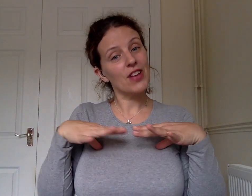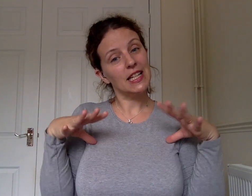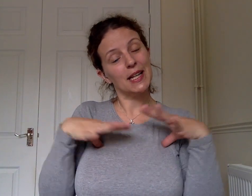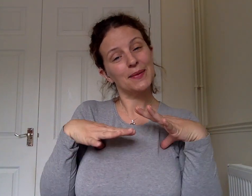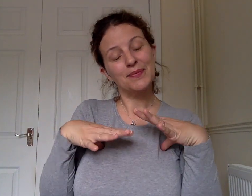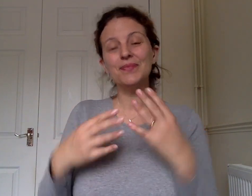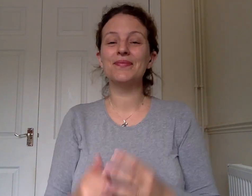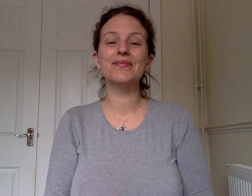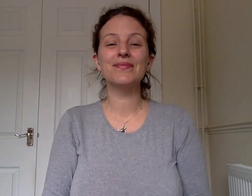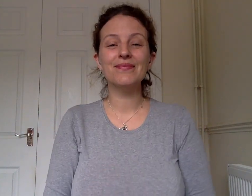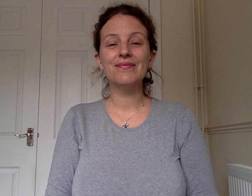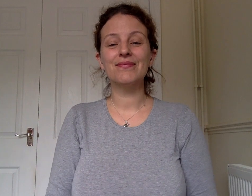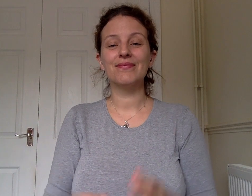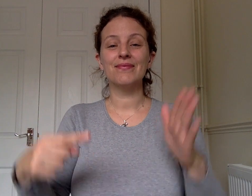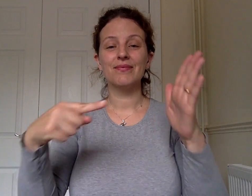Ready.